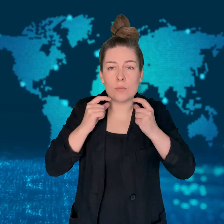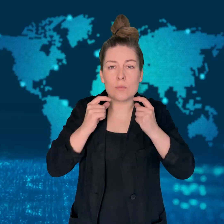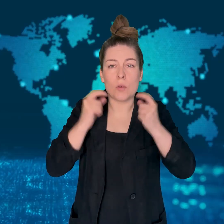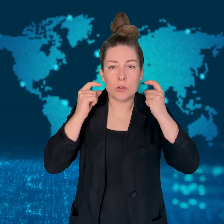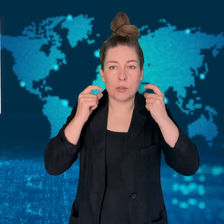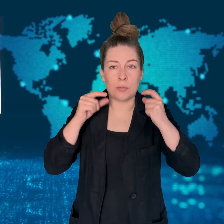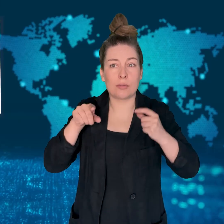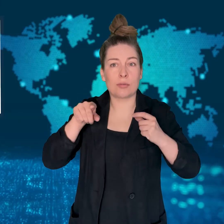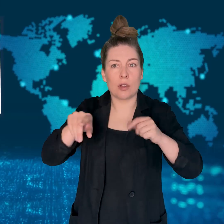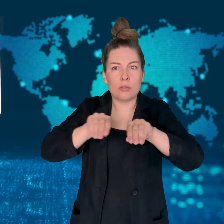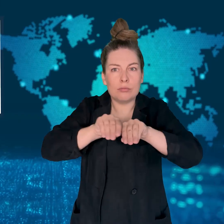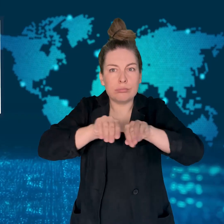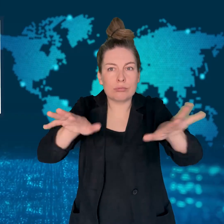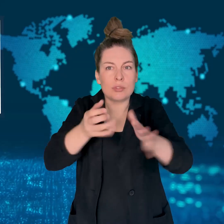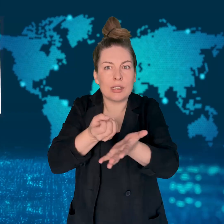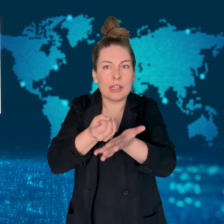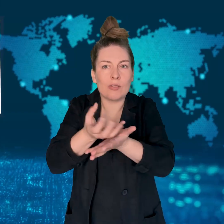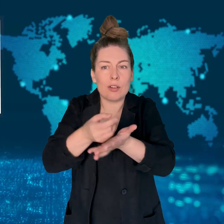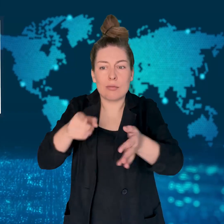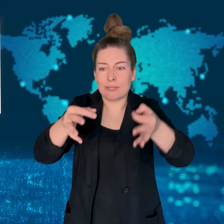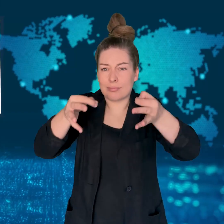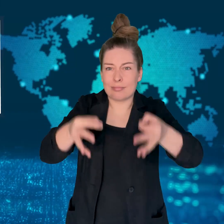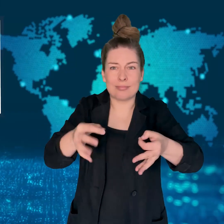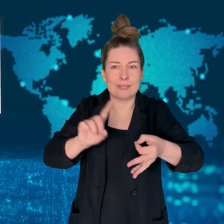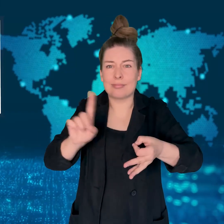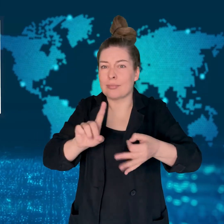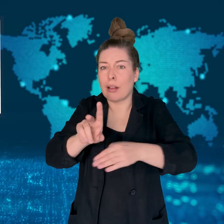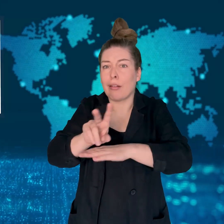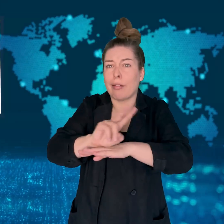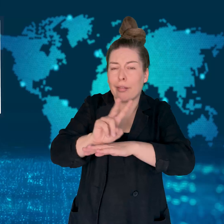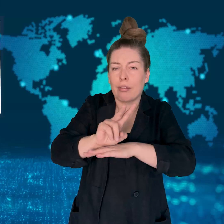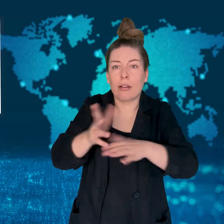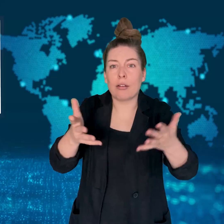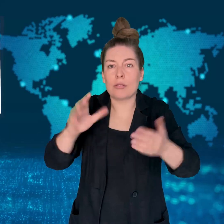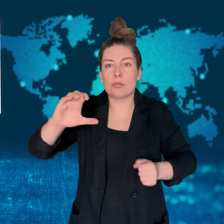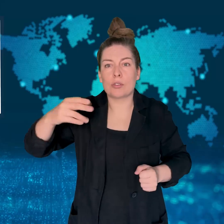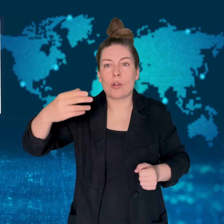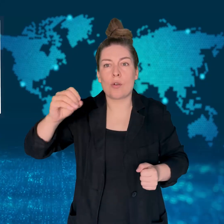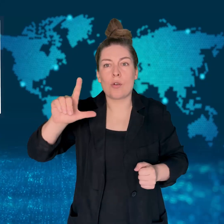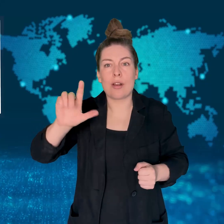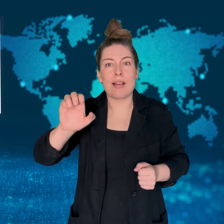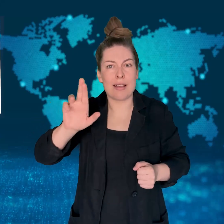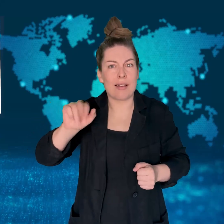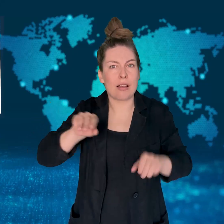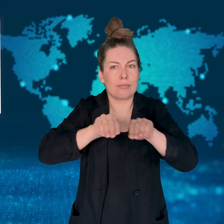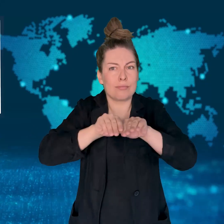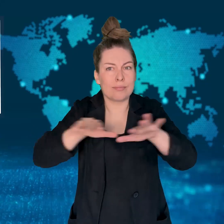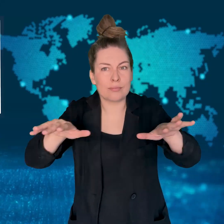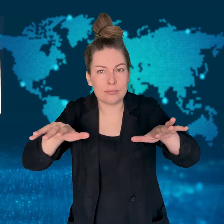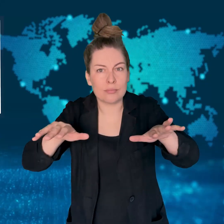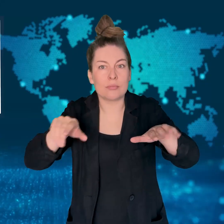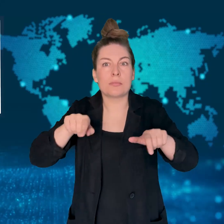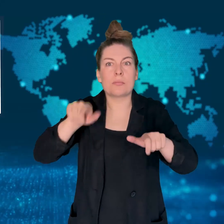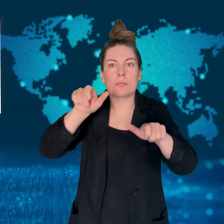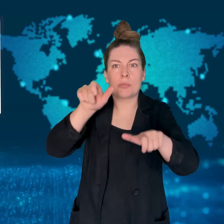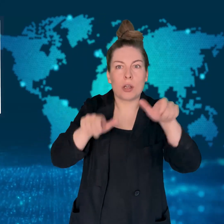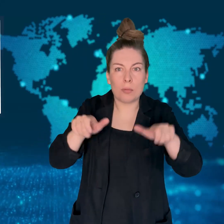[MONIKA]: Almost 100 people died trying to escape Mozambique because of